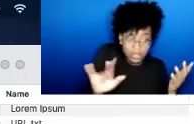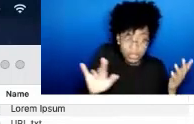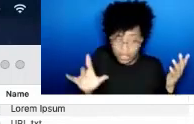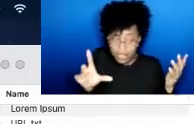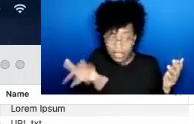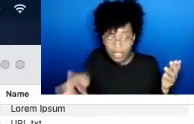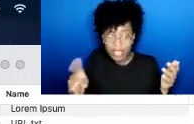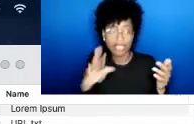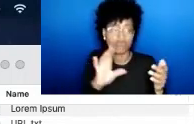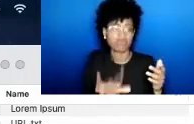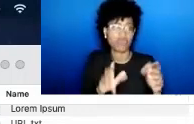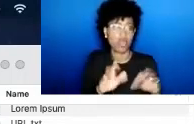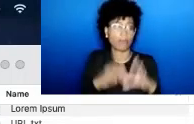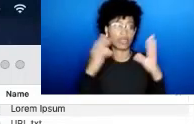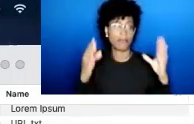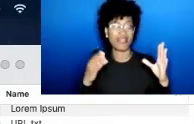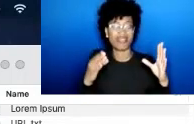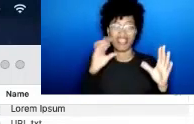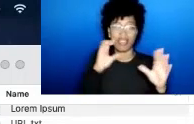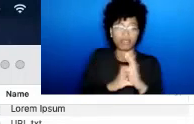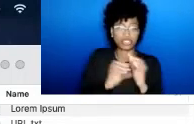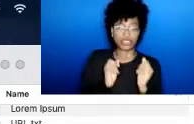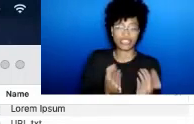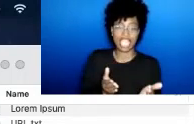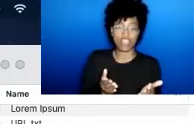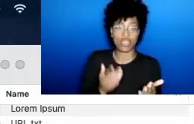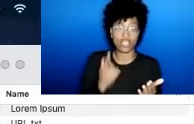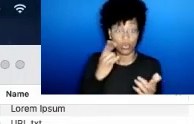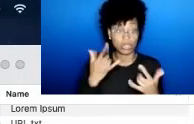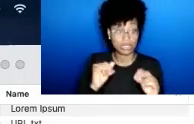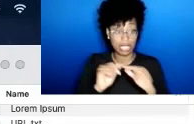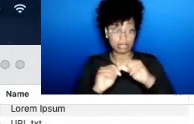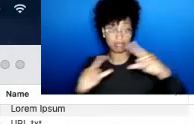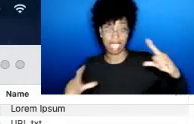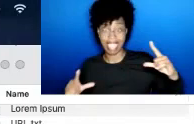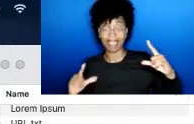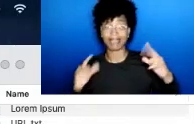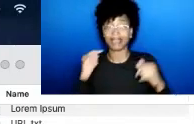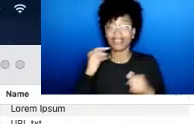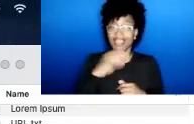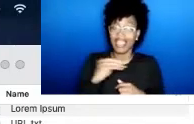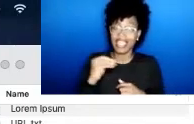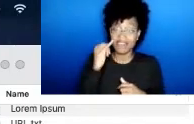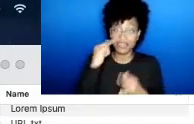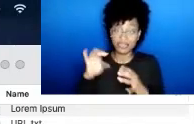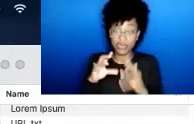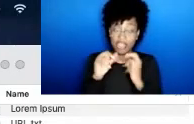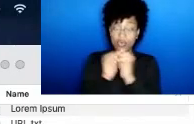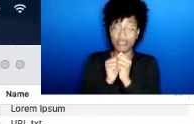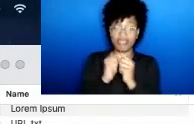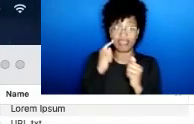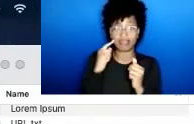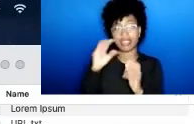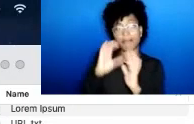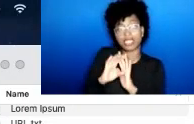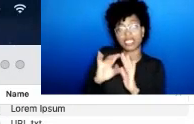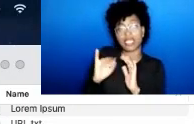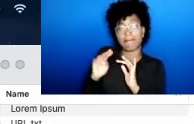this up, the image is there. 07:09:08 It will still expand. If you are going to be doing this with the images where you want to reduce their size to have text